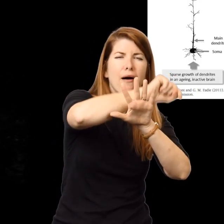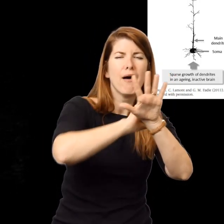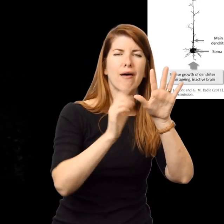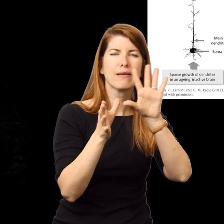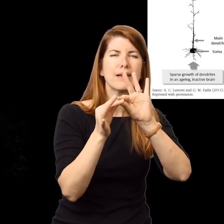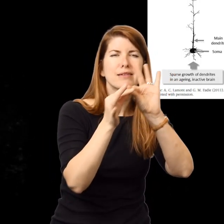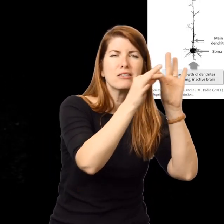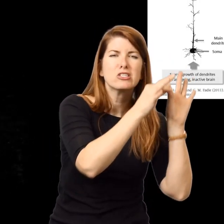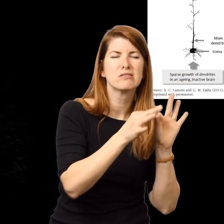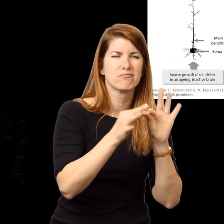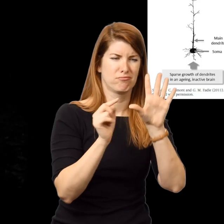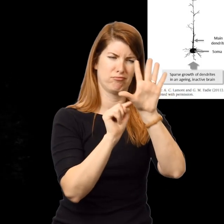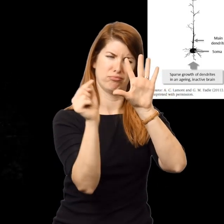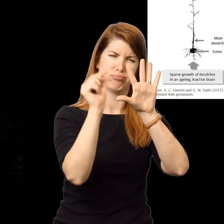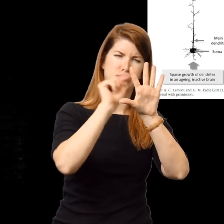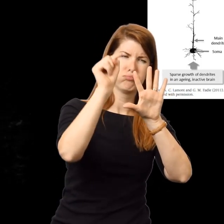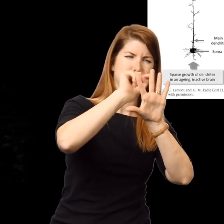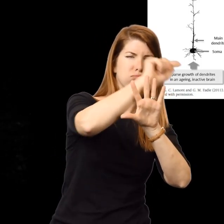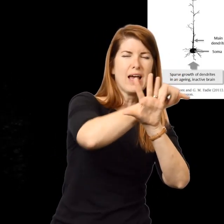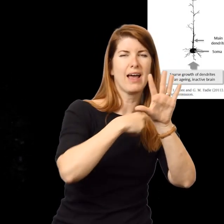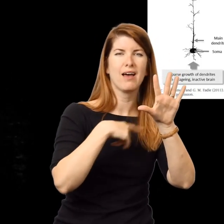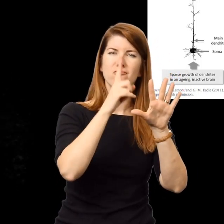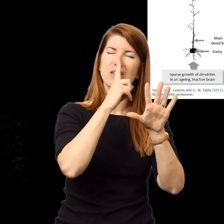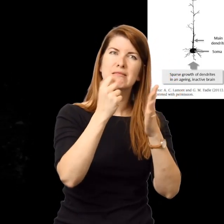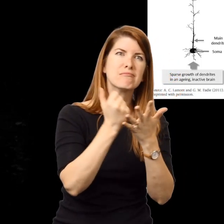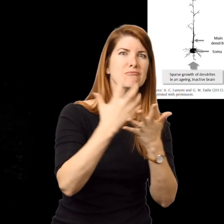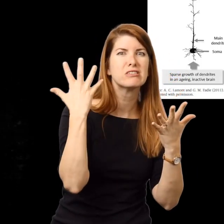loads of branches, just full and rich.